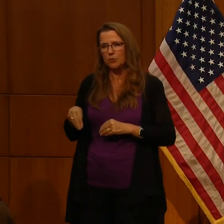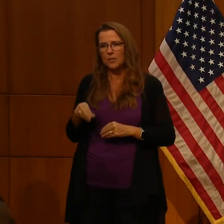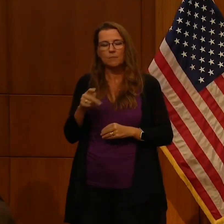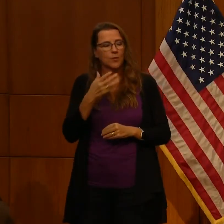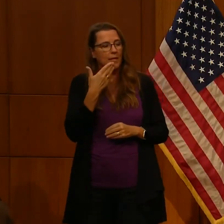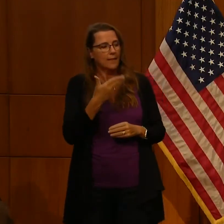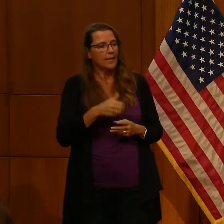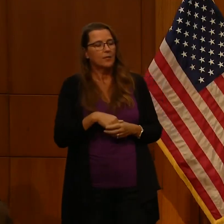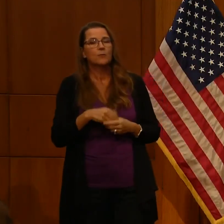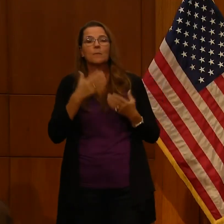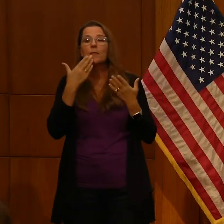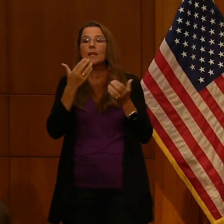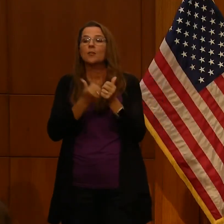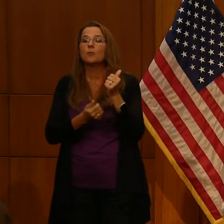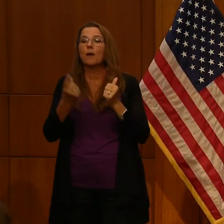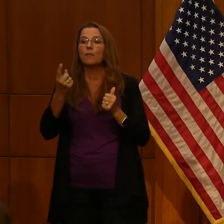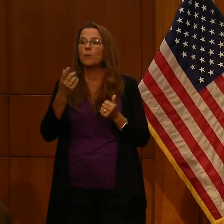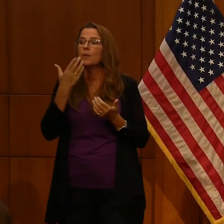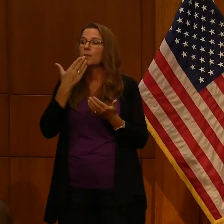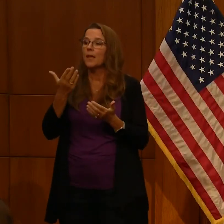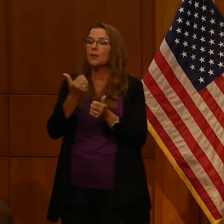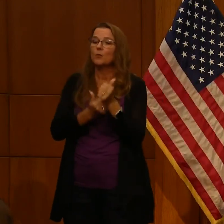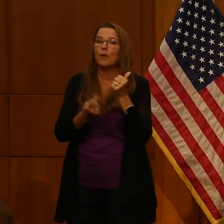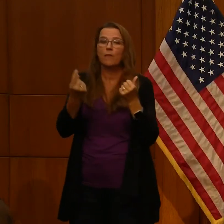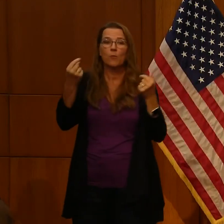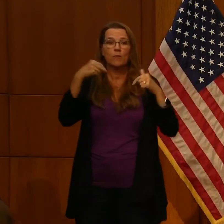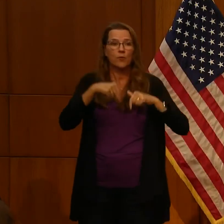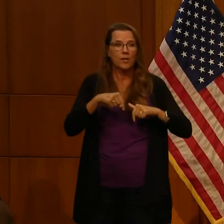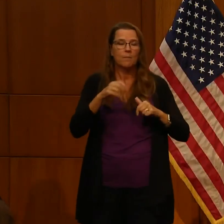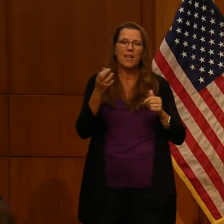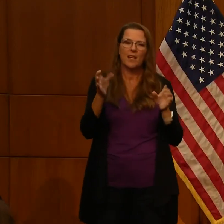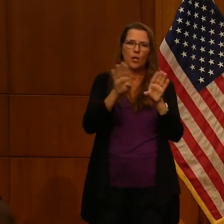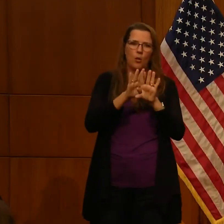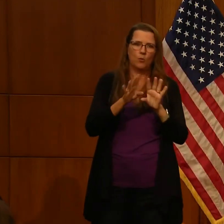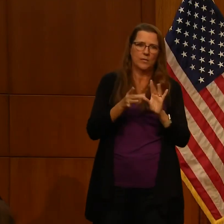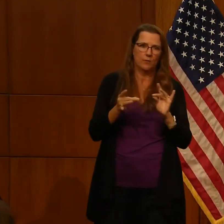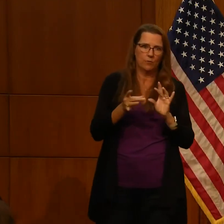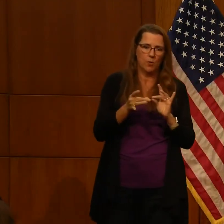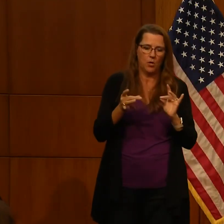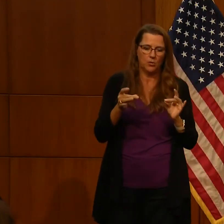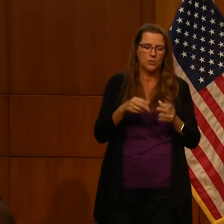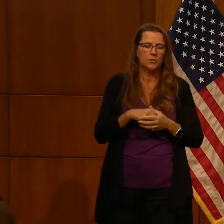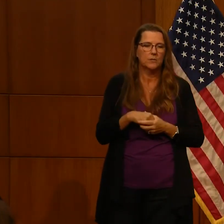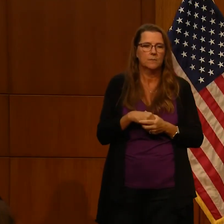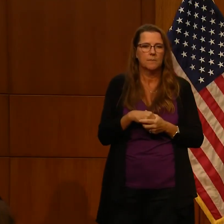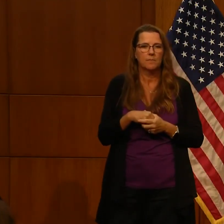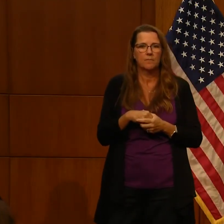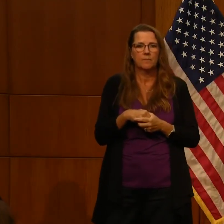60 TO KNOW LITTLE LOSS OF 60.